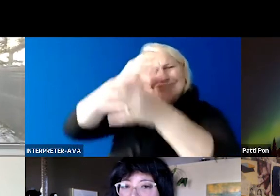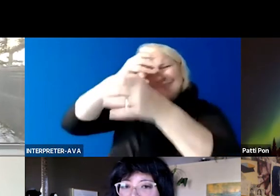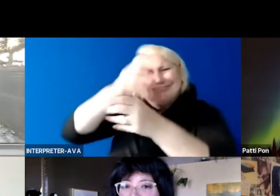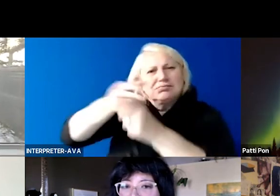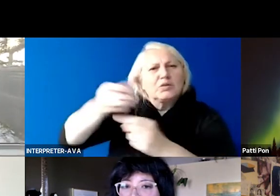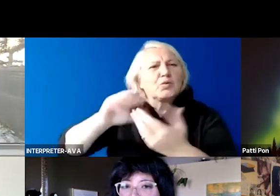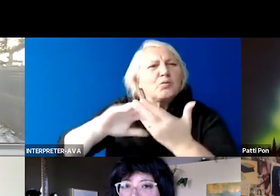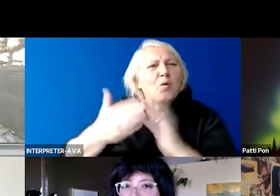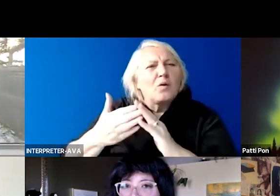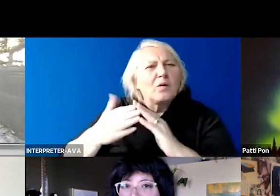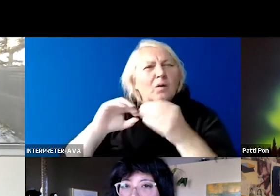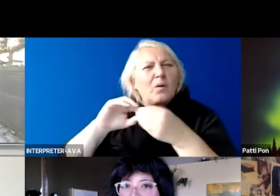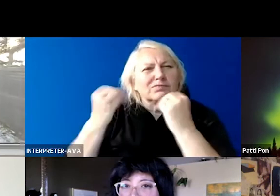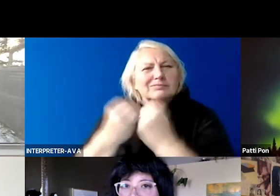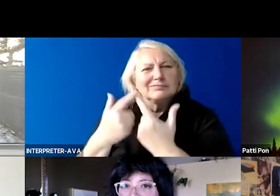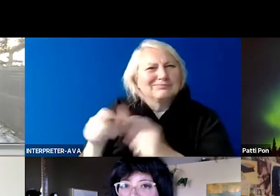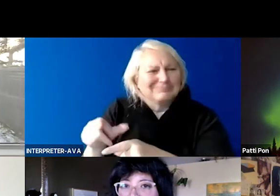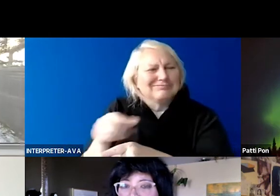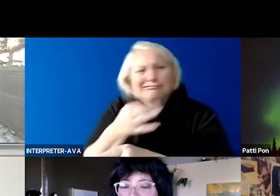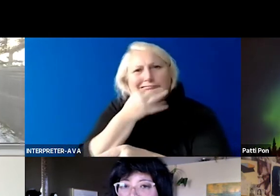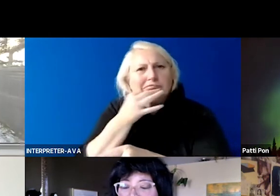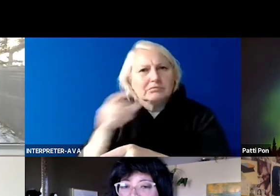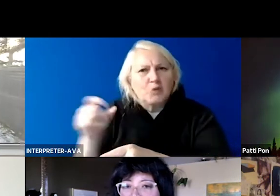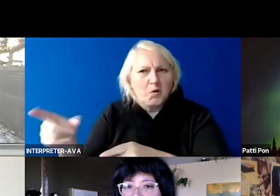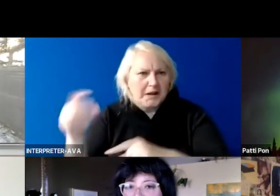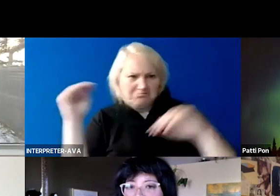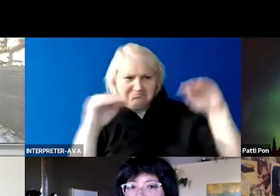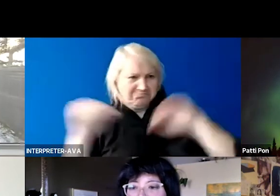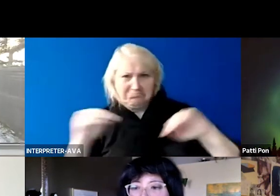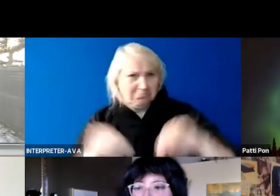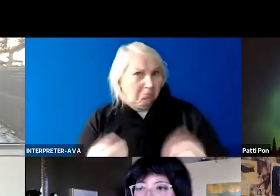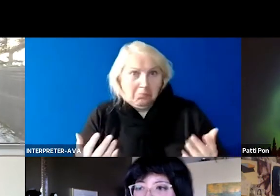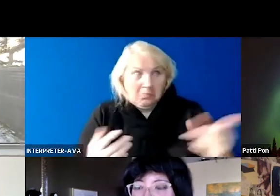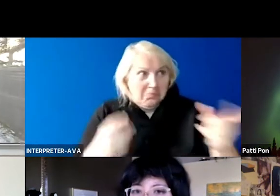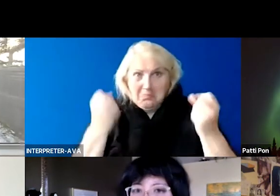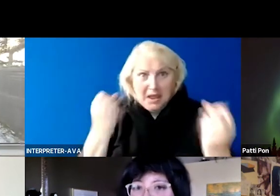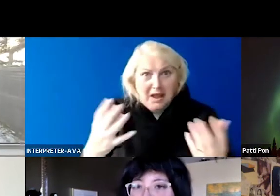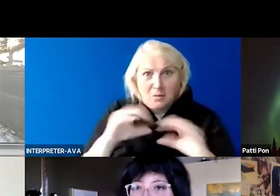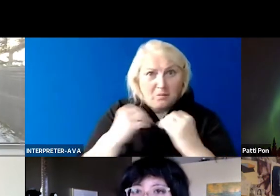growing in our community organizing selves, at least I would say that for myself. And then that